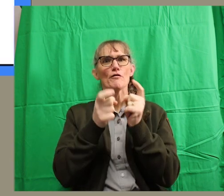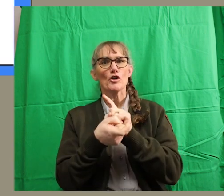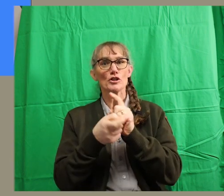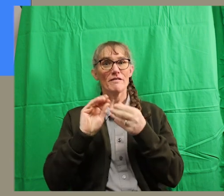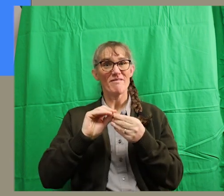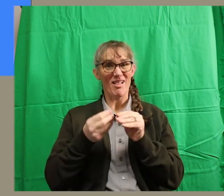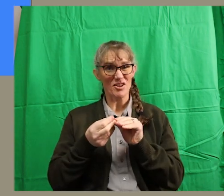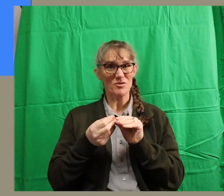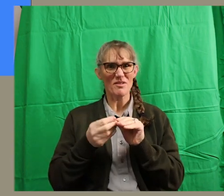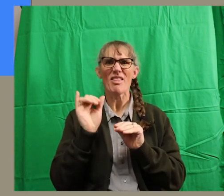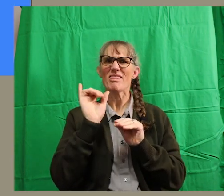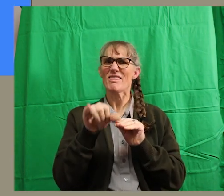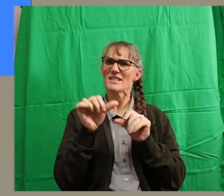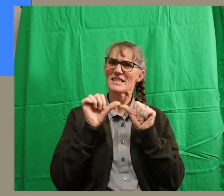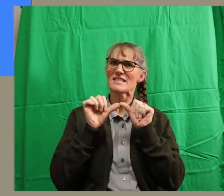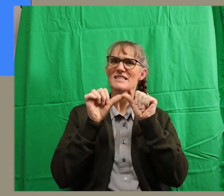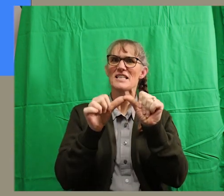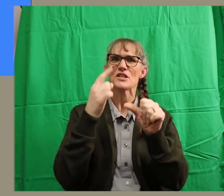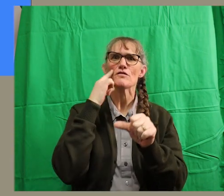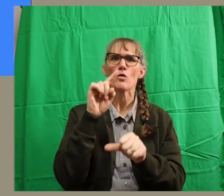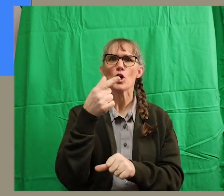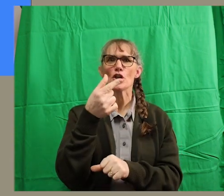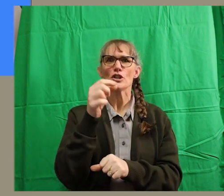are consistent at the genus level,